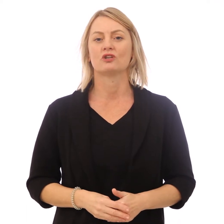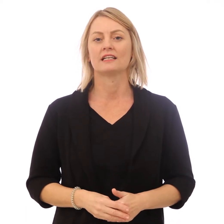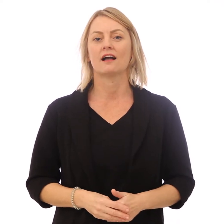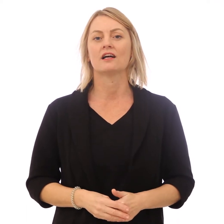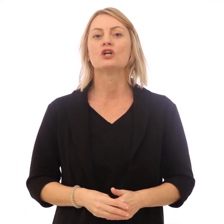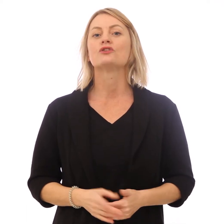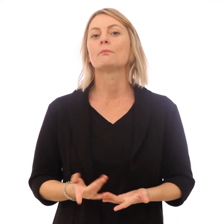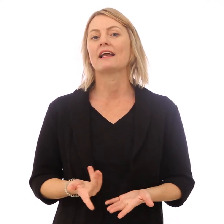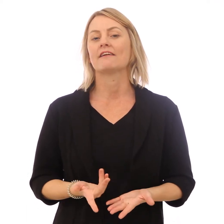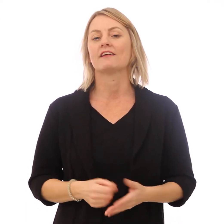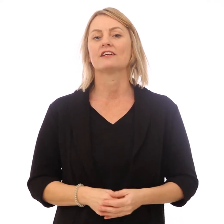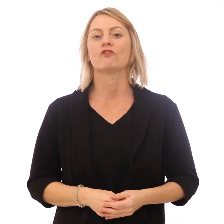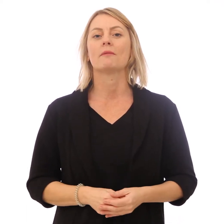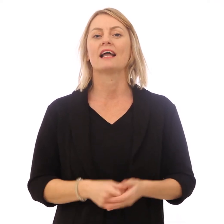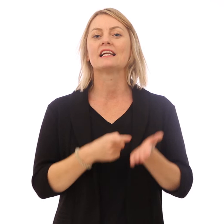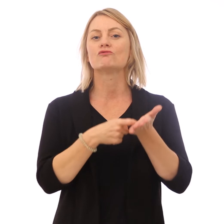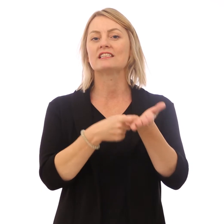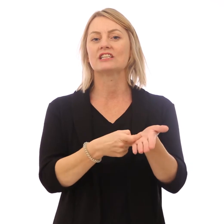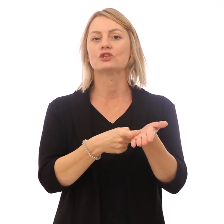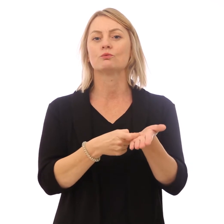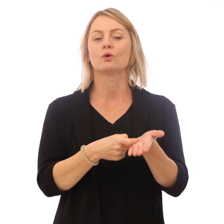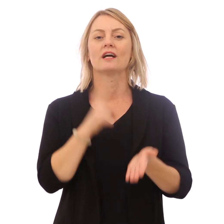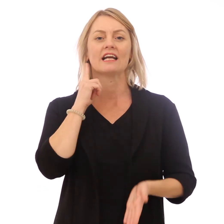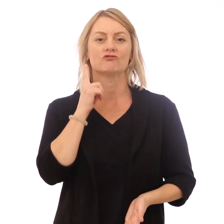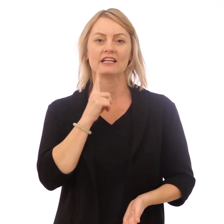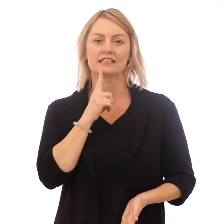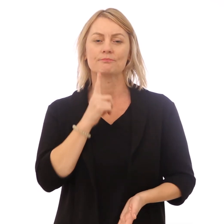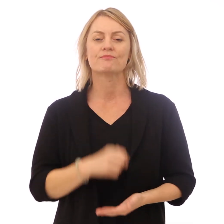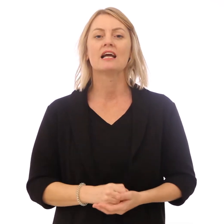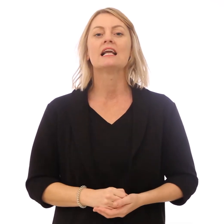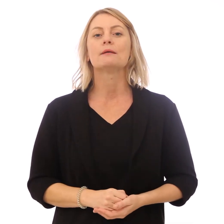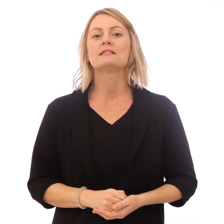If necessary, lipspeakers can also relay a deaf person’s voice.